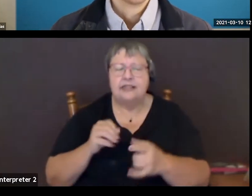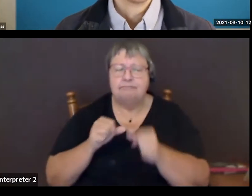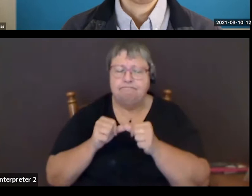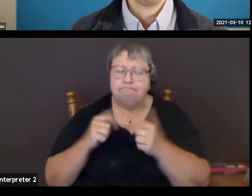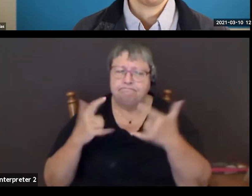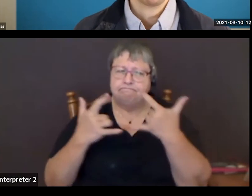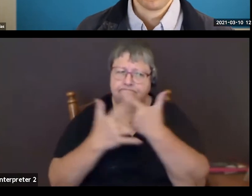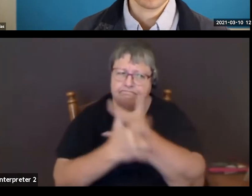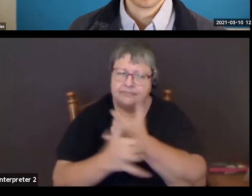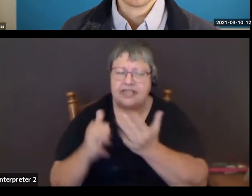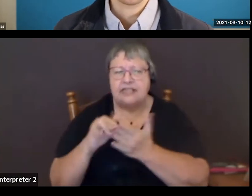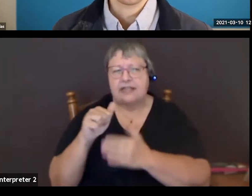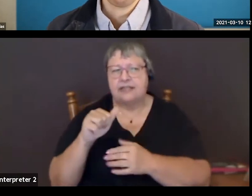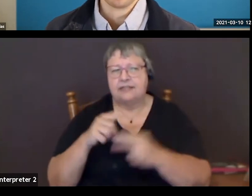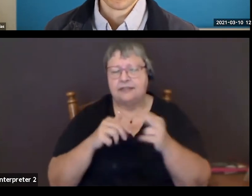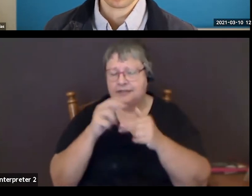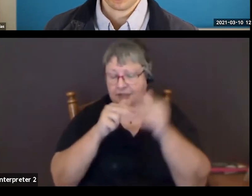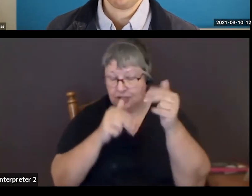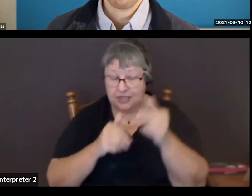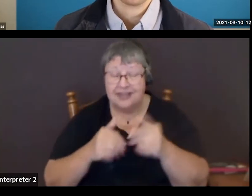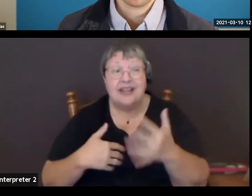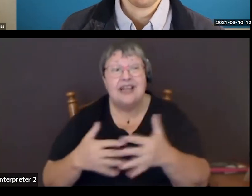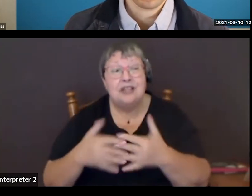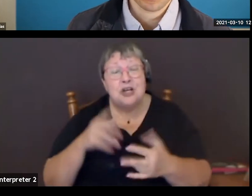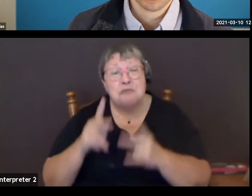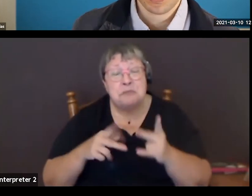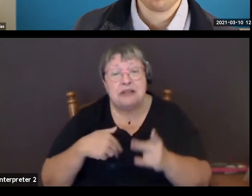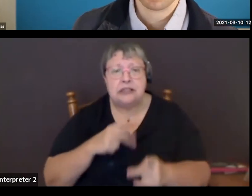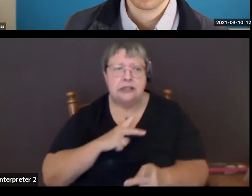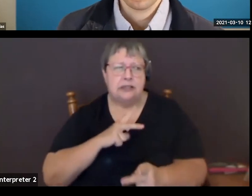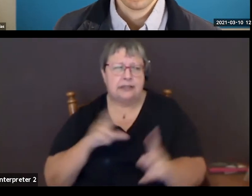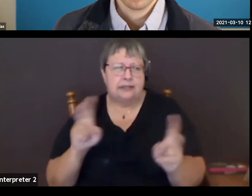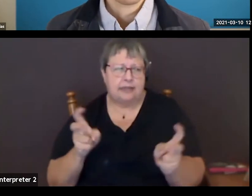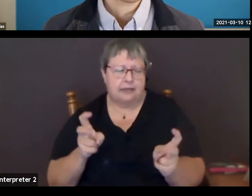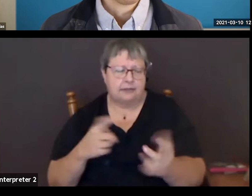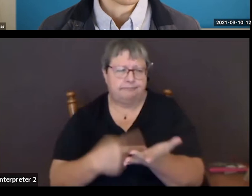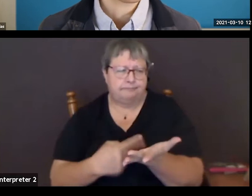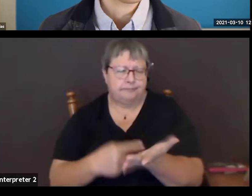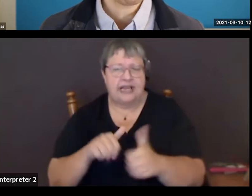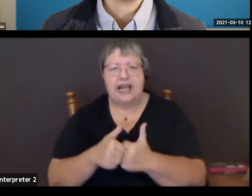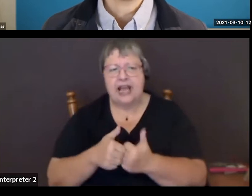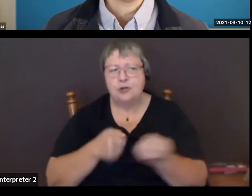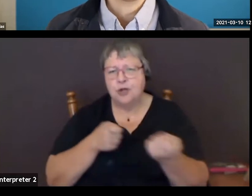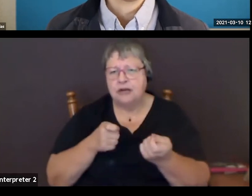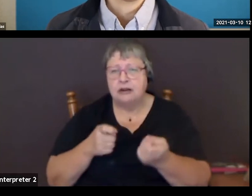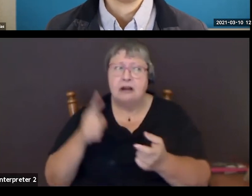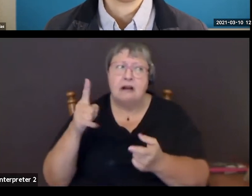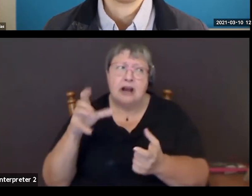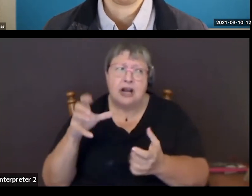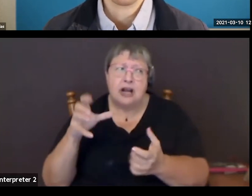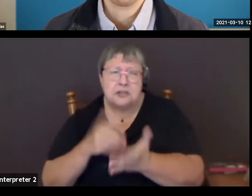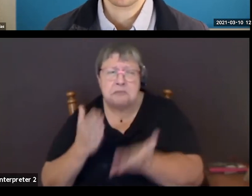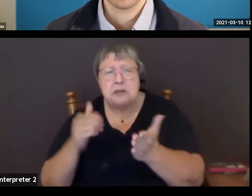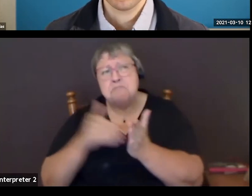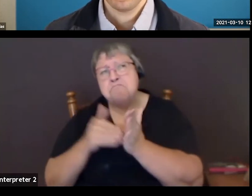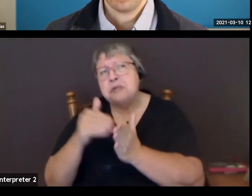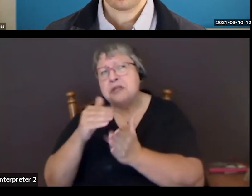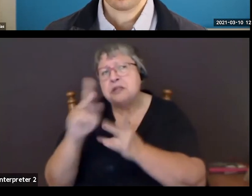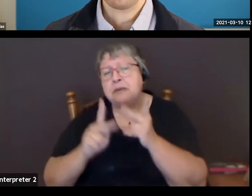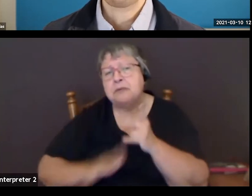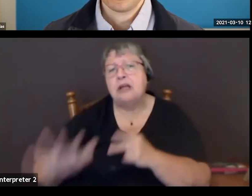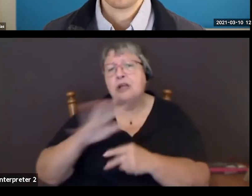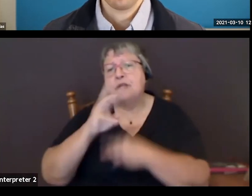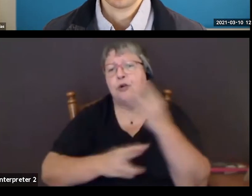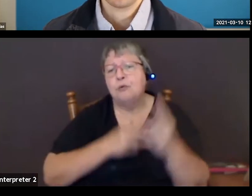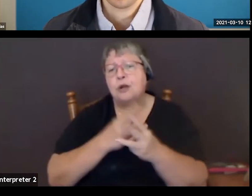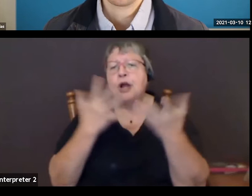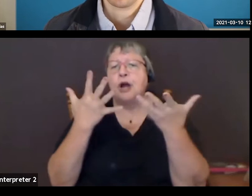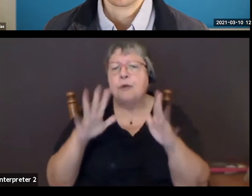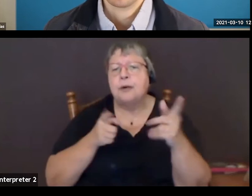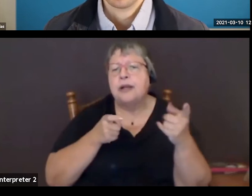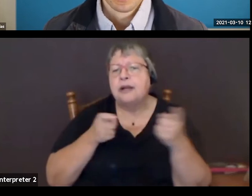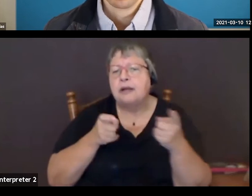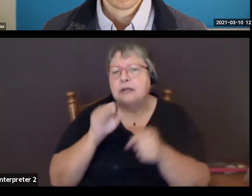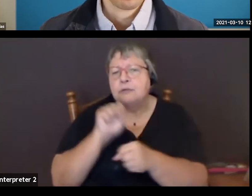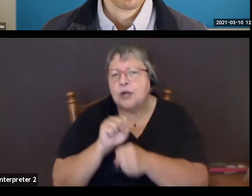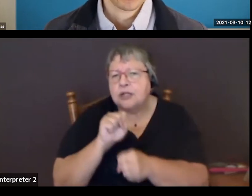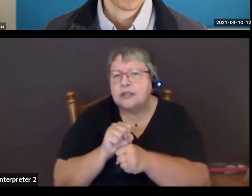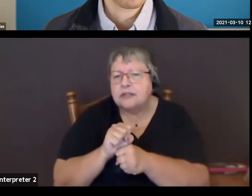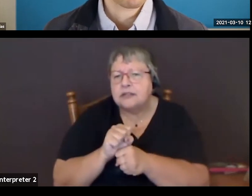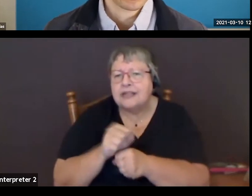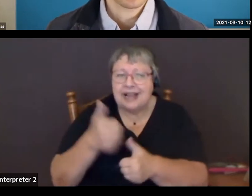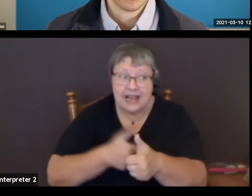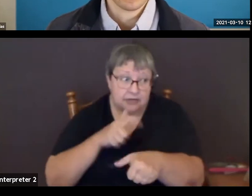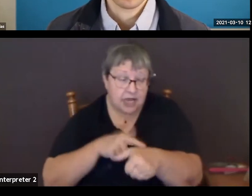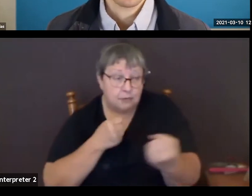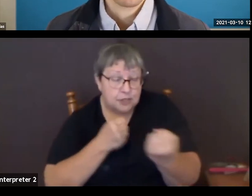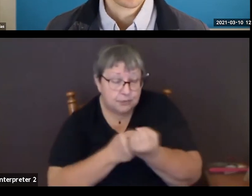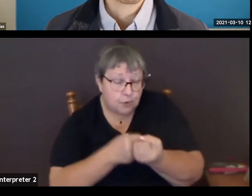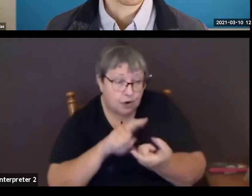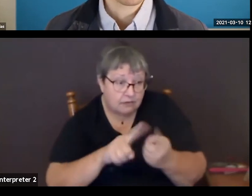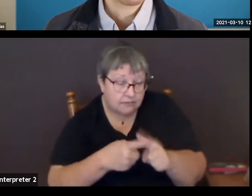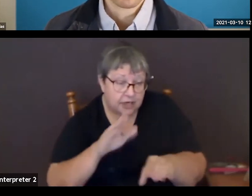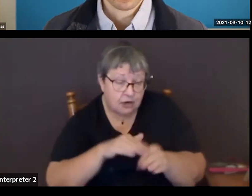Now, even as people with fancy titles debate how to govern human and machine behavior. Hundreds of thousands, maybe even millions of people around the world are already doing governance work every time we support a friend online, create rules for online